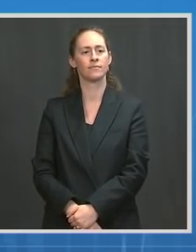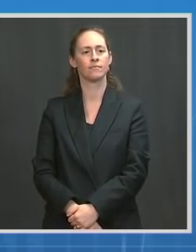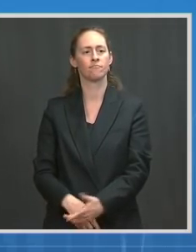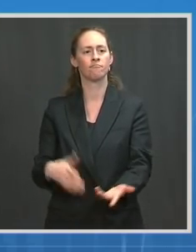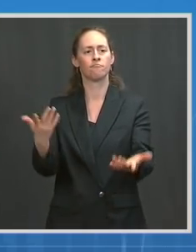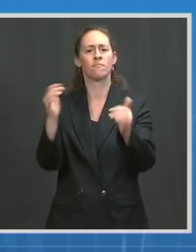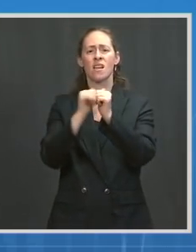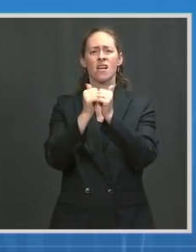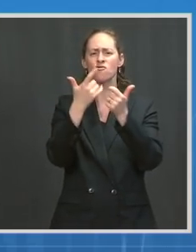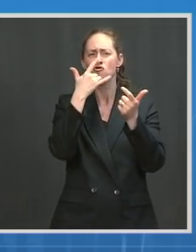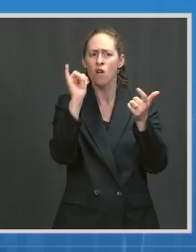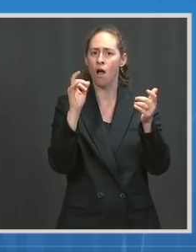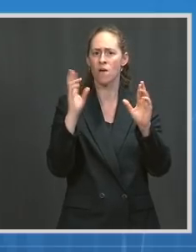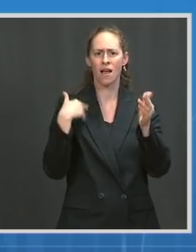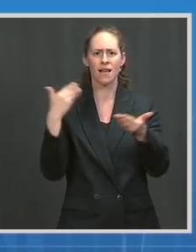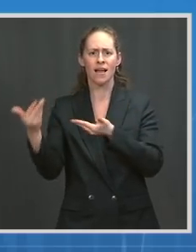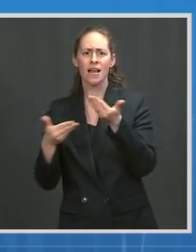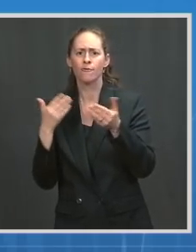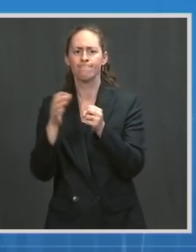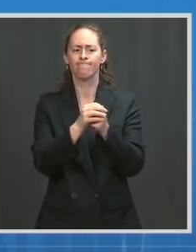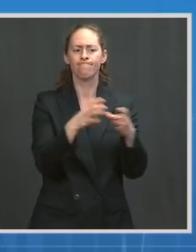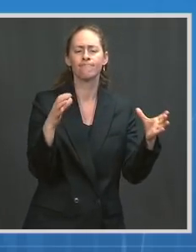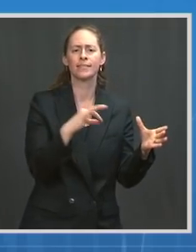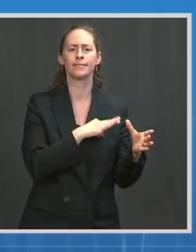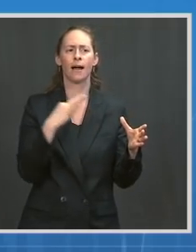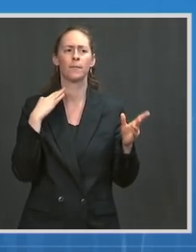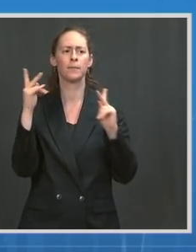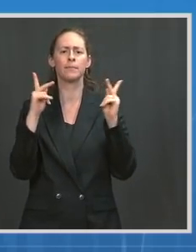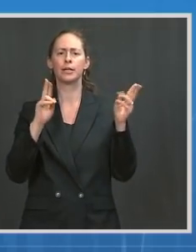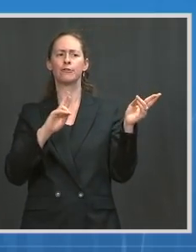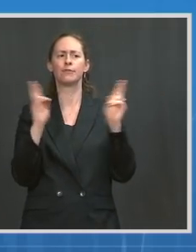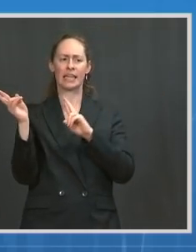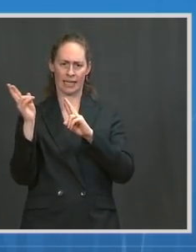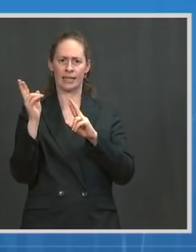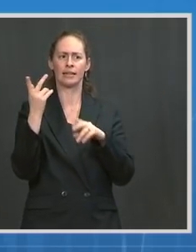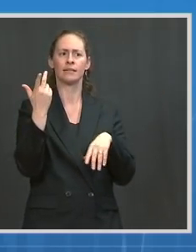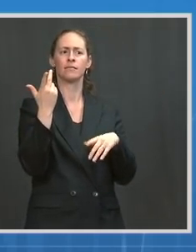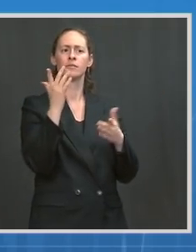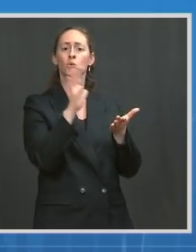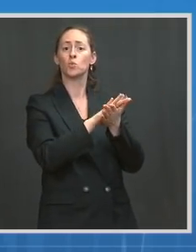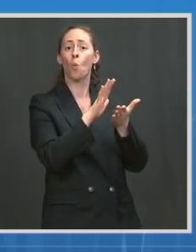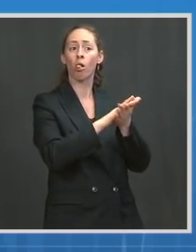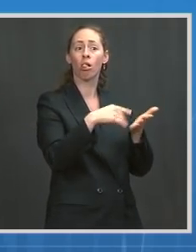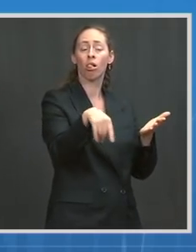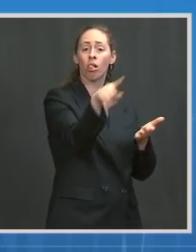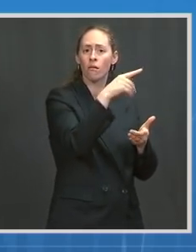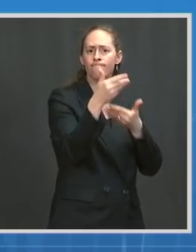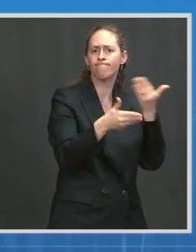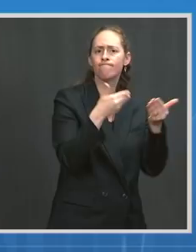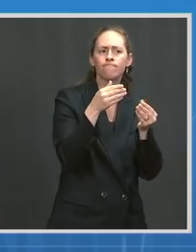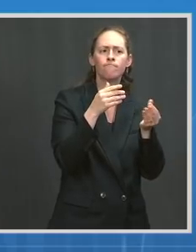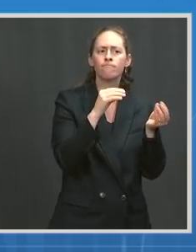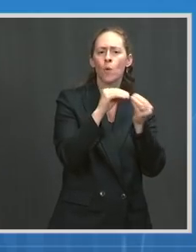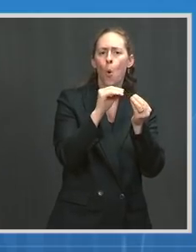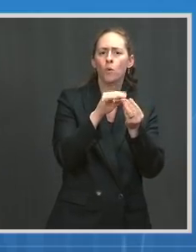It will add school nurses to K-through-12 schools to support sta- -- safe reopening and operations, and support vaccinations as vaccines